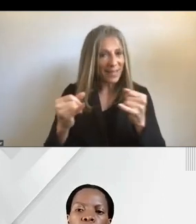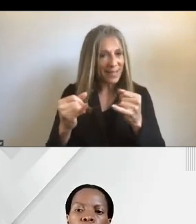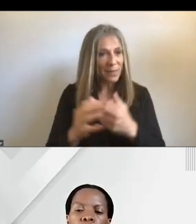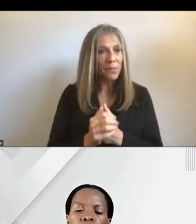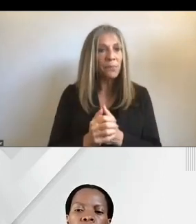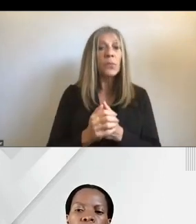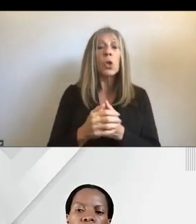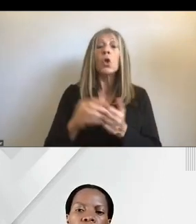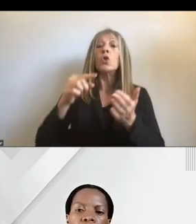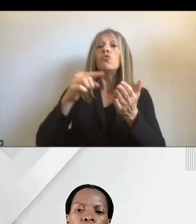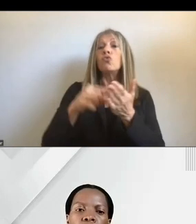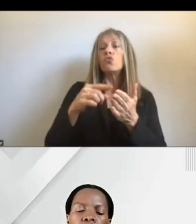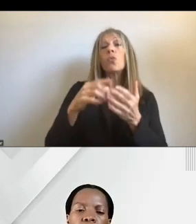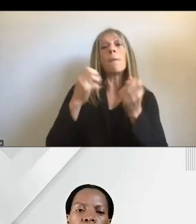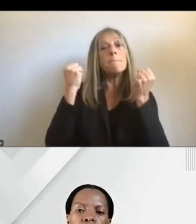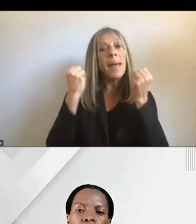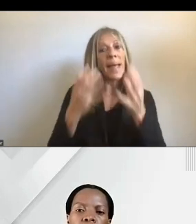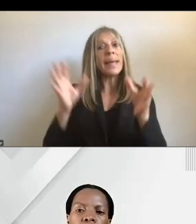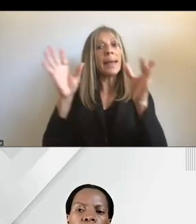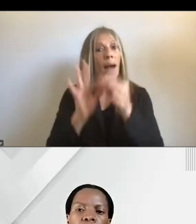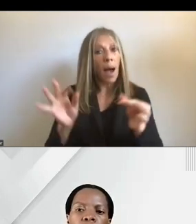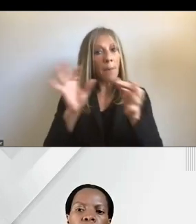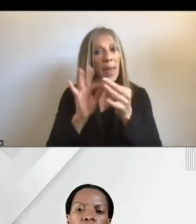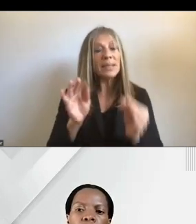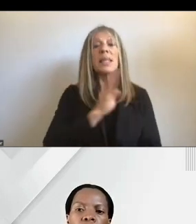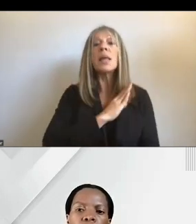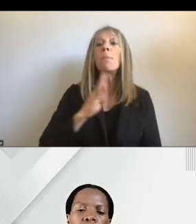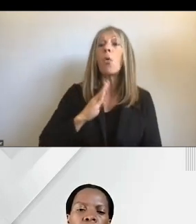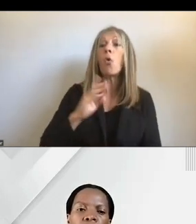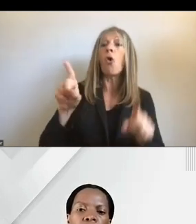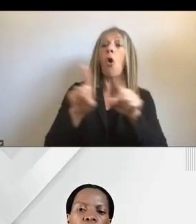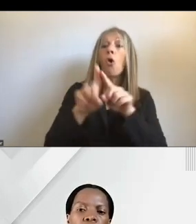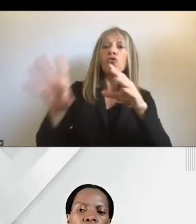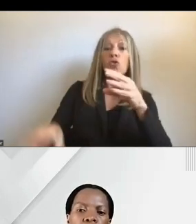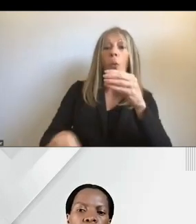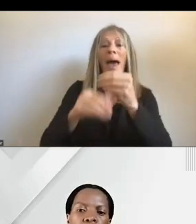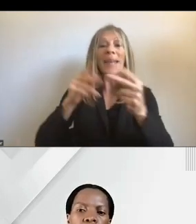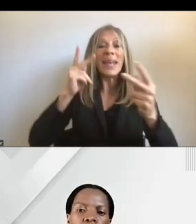Due to significant commenter response, the Board also added a visual contrast